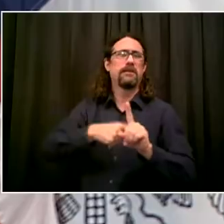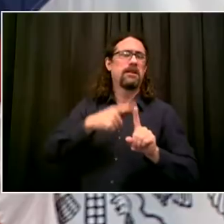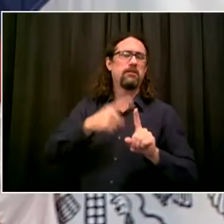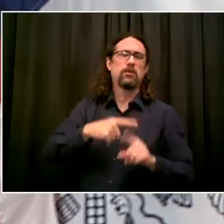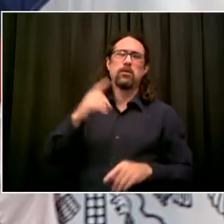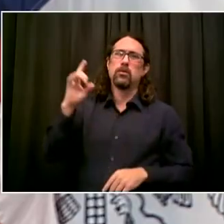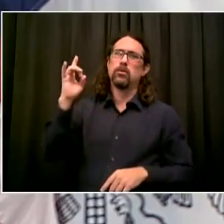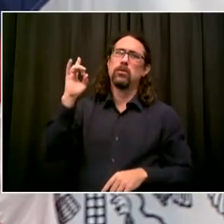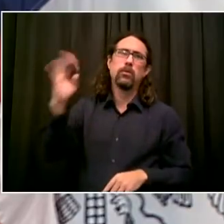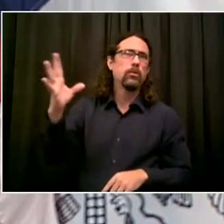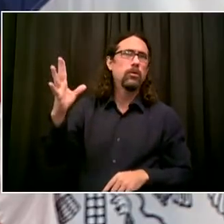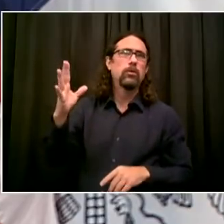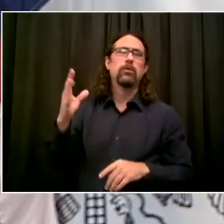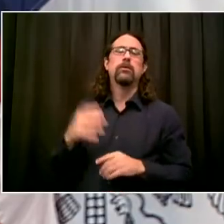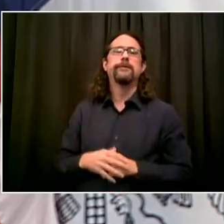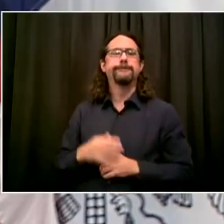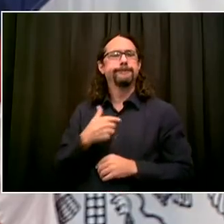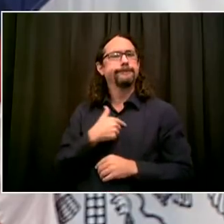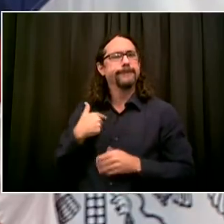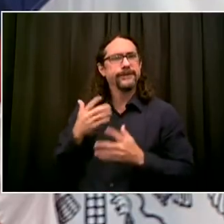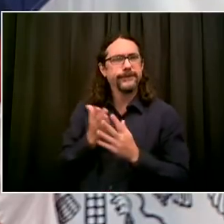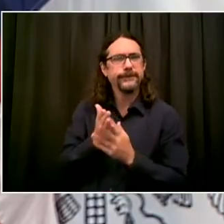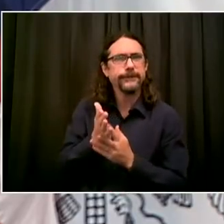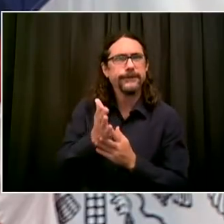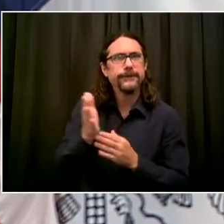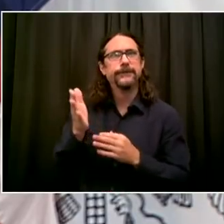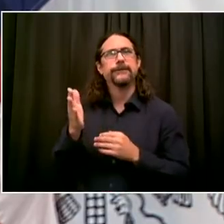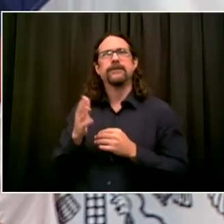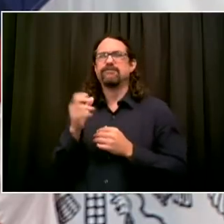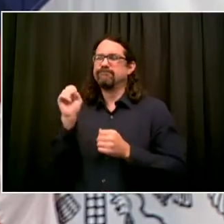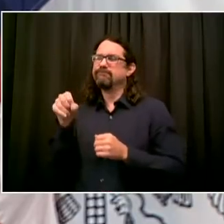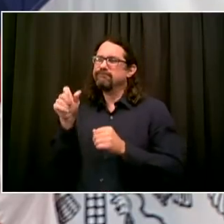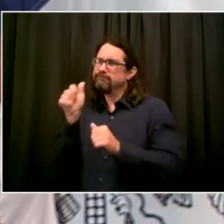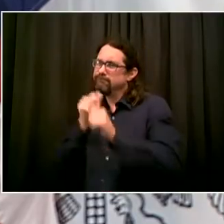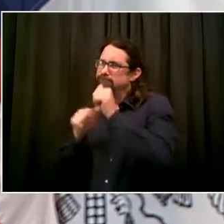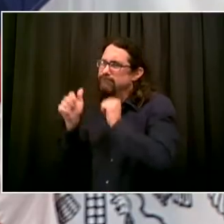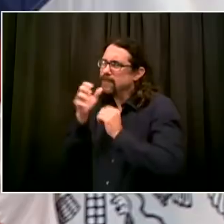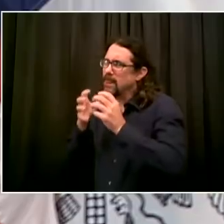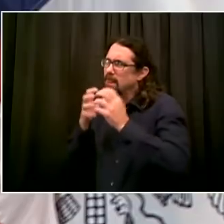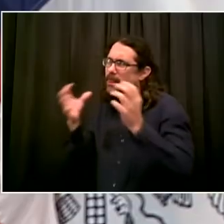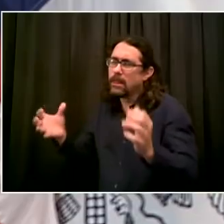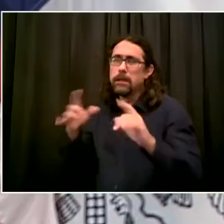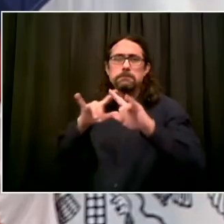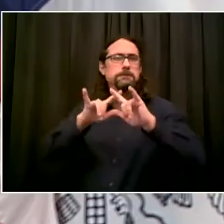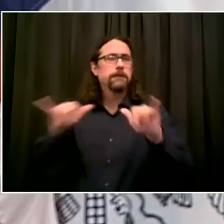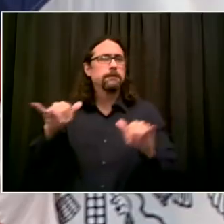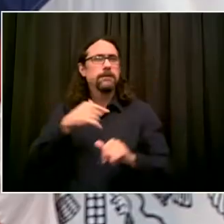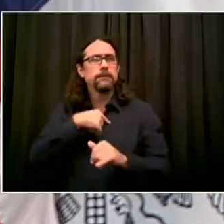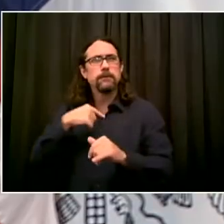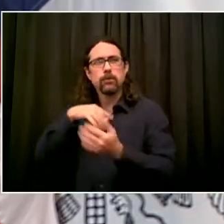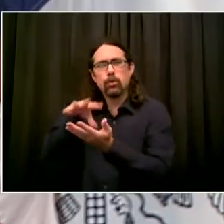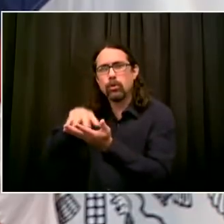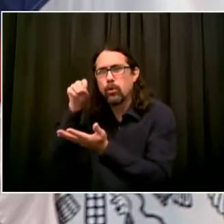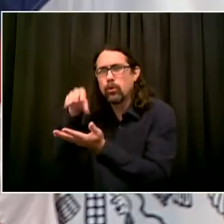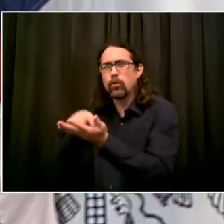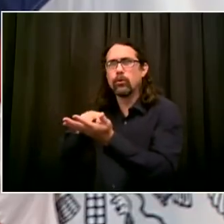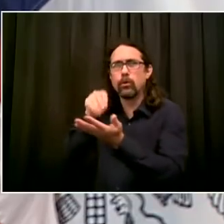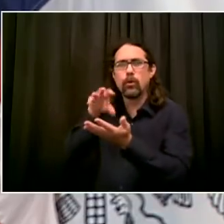ESPECIALLY. EPICENTER OF THE NATION, WE LEARNED EXTRAORDINARILY DIFFICULT LESSONED BUT